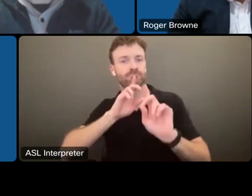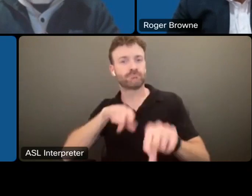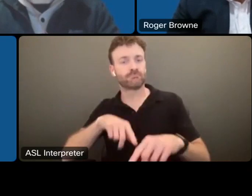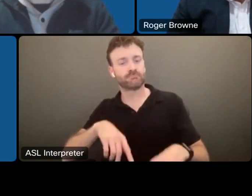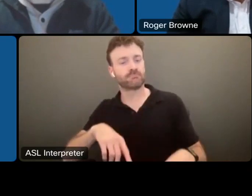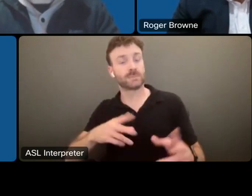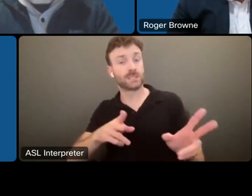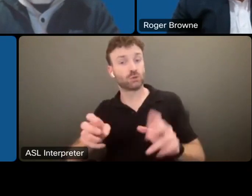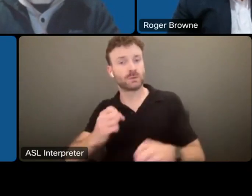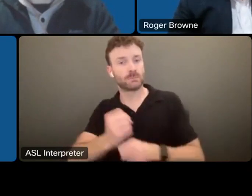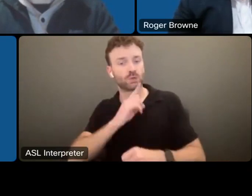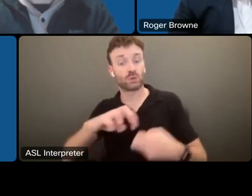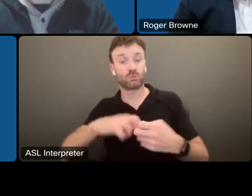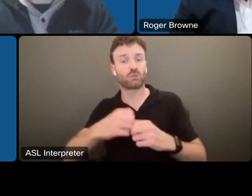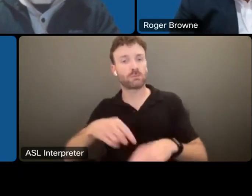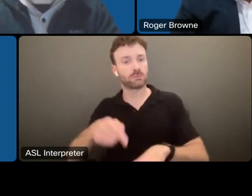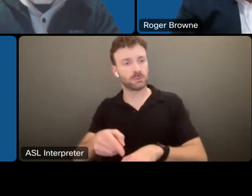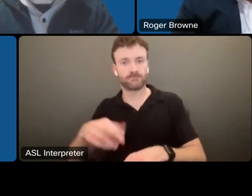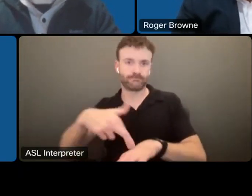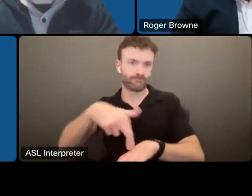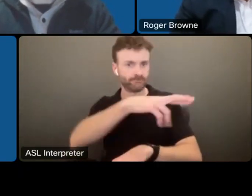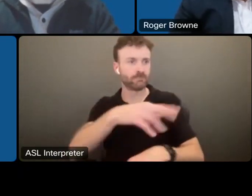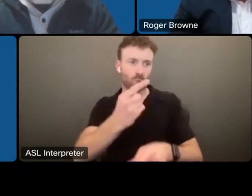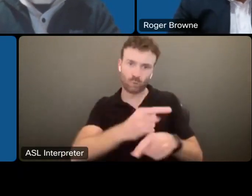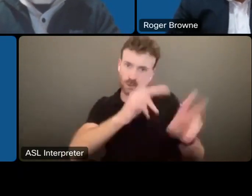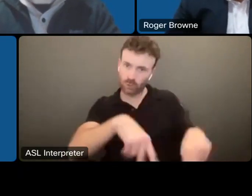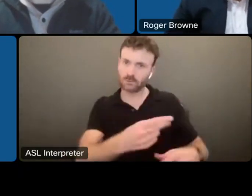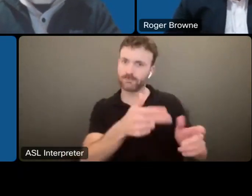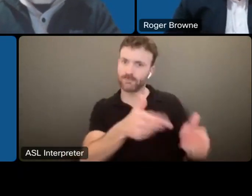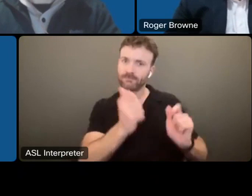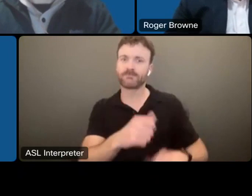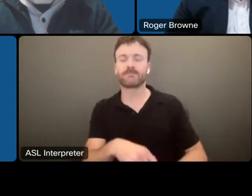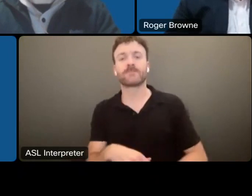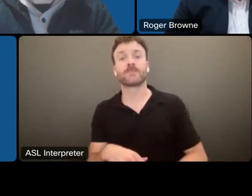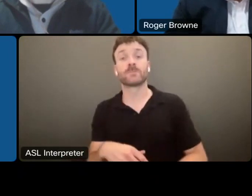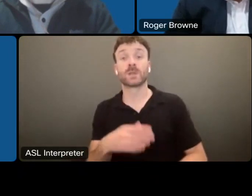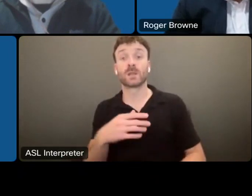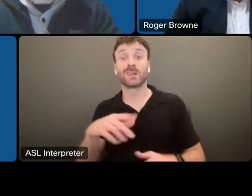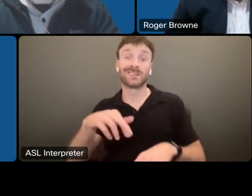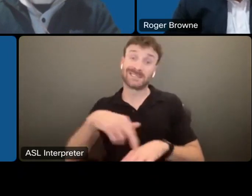and make sure that problems get directed to the right person right away. The sooner they get directed to the right person,